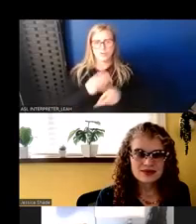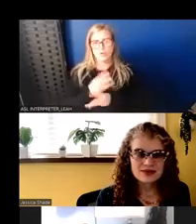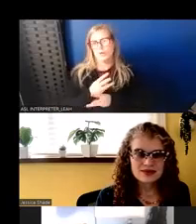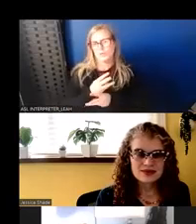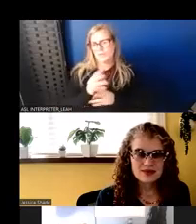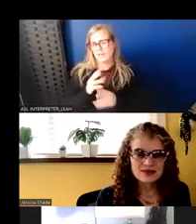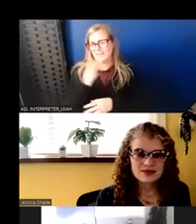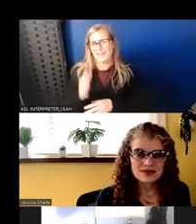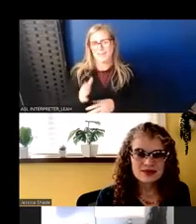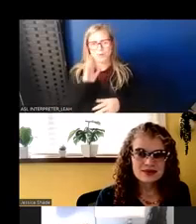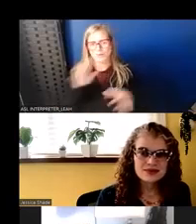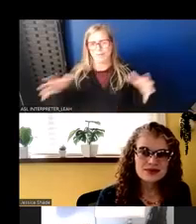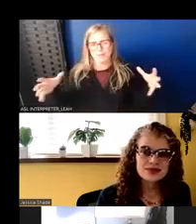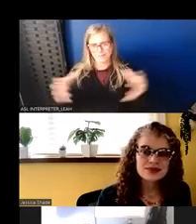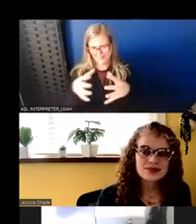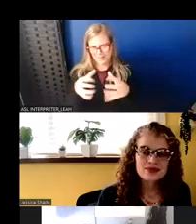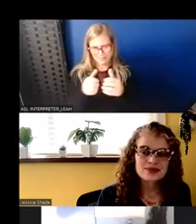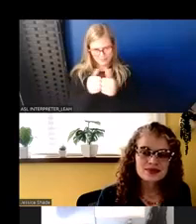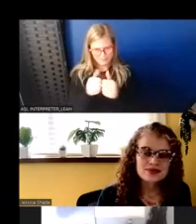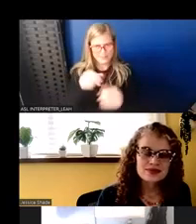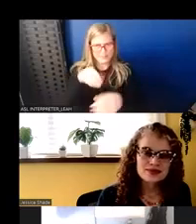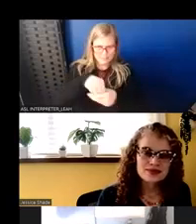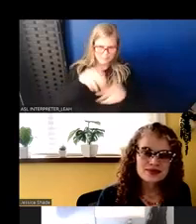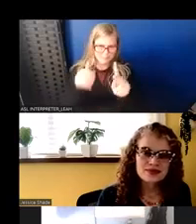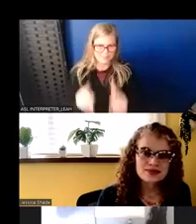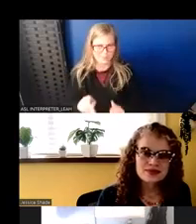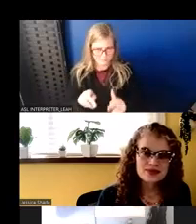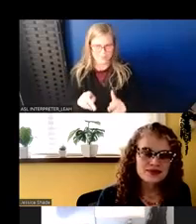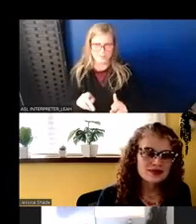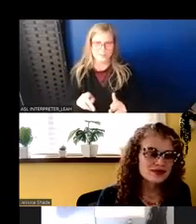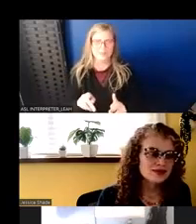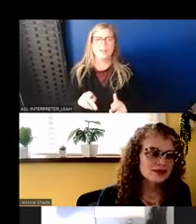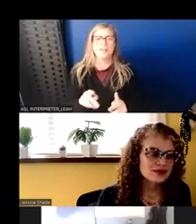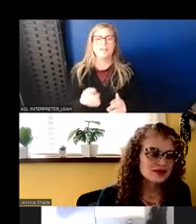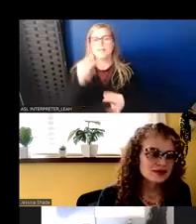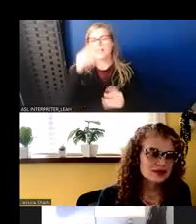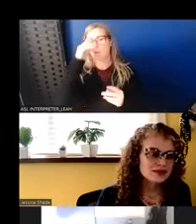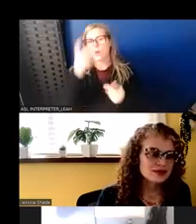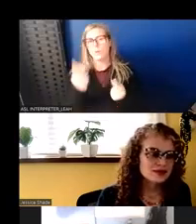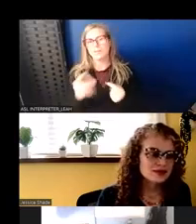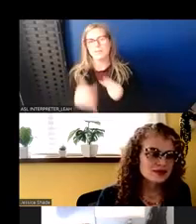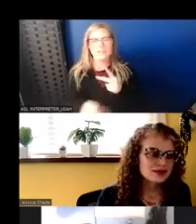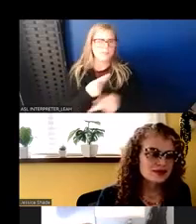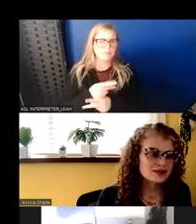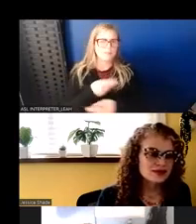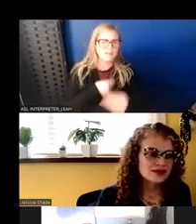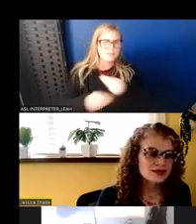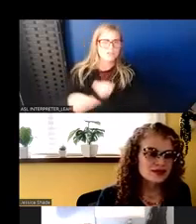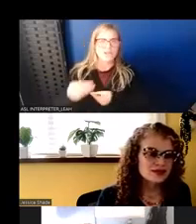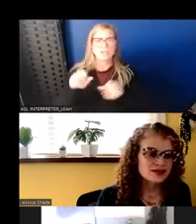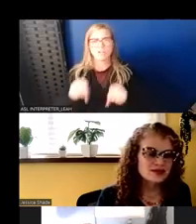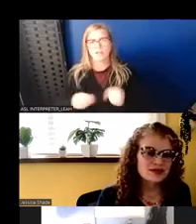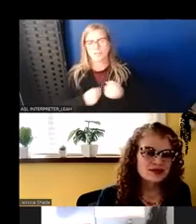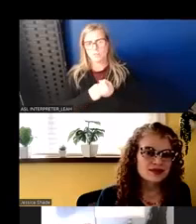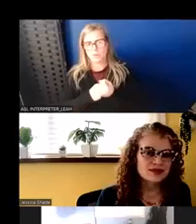all hands meeting, then think about what kinds of exchanges can you support where small groups of people are going to